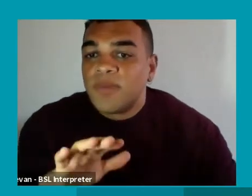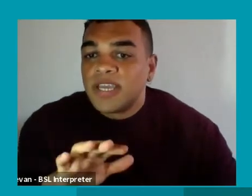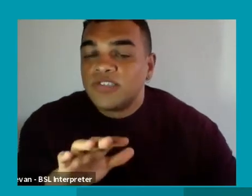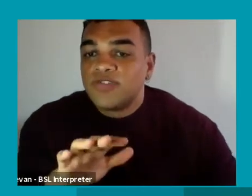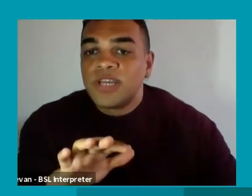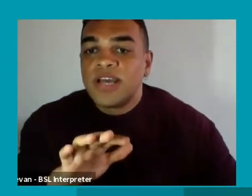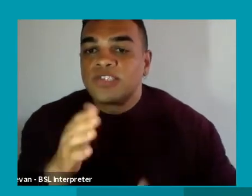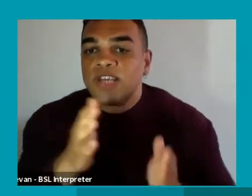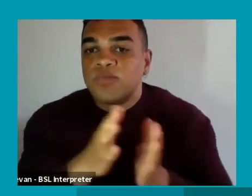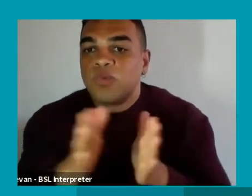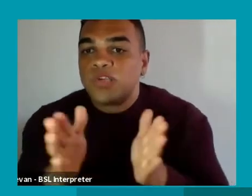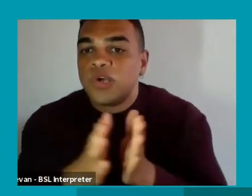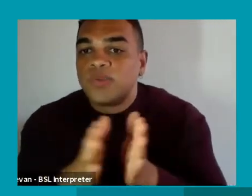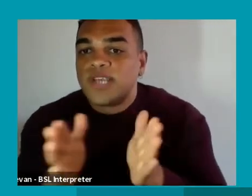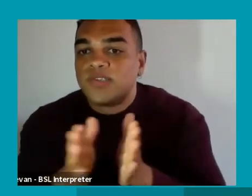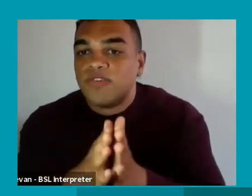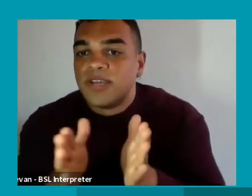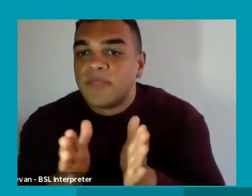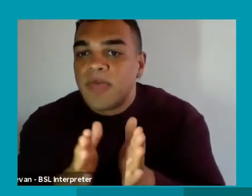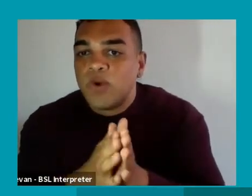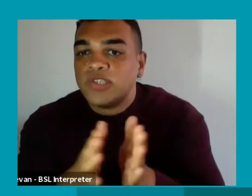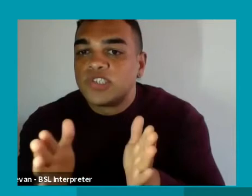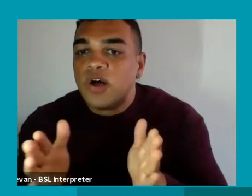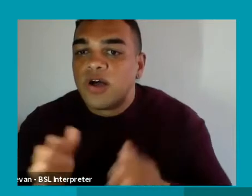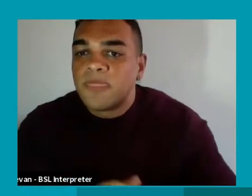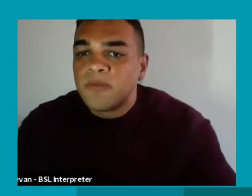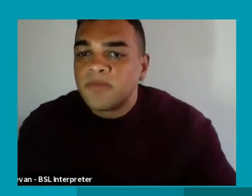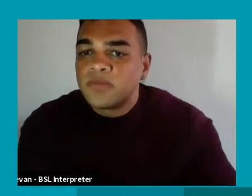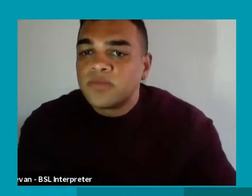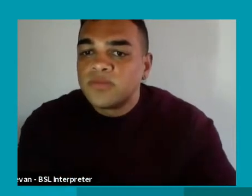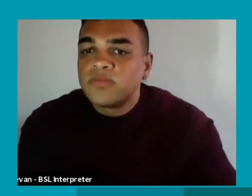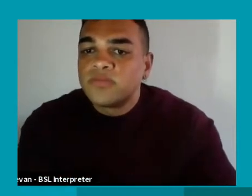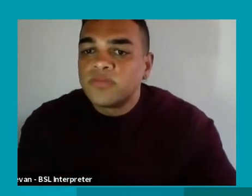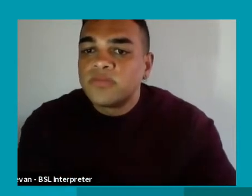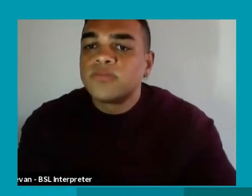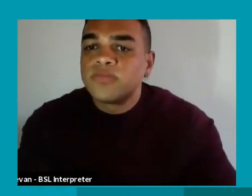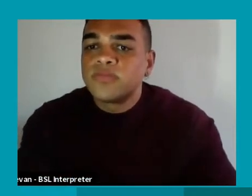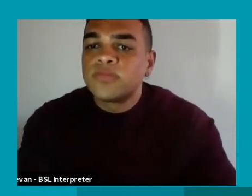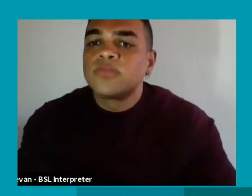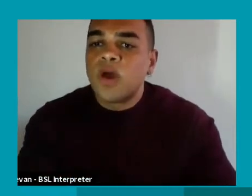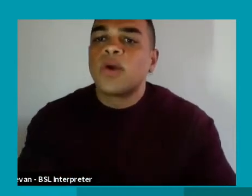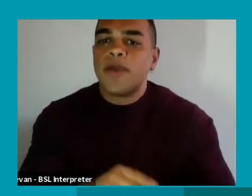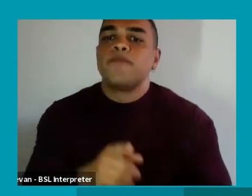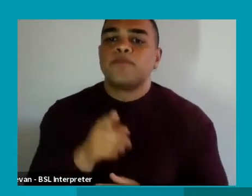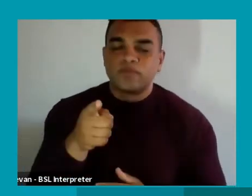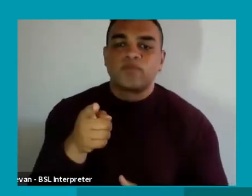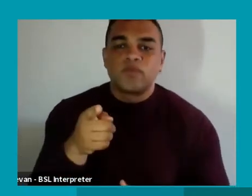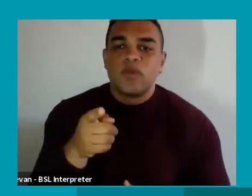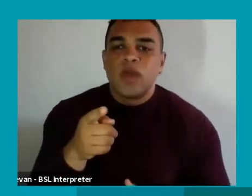how you have done. Sorry can I interrupt can I ask what workshop is that sorry, oh sorry it's a career coach drop in.